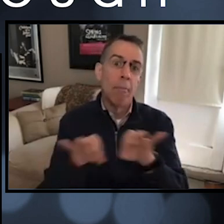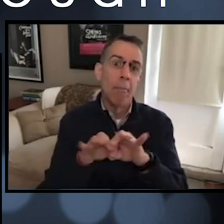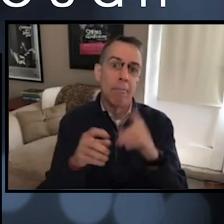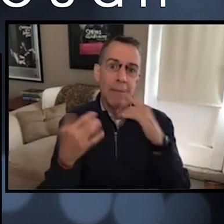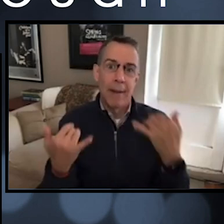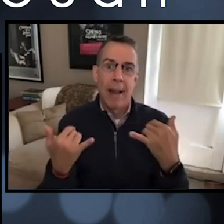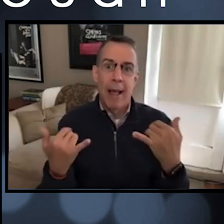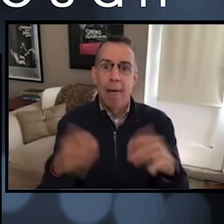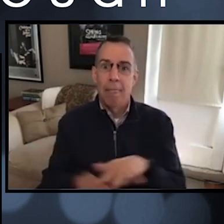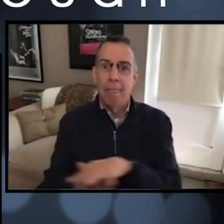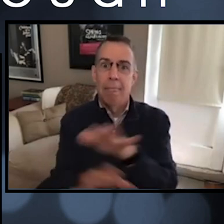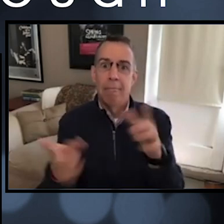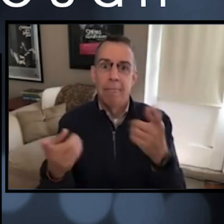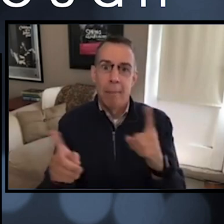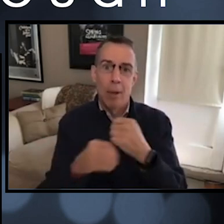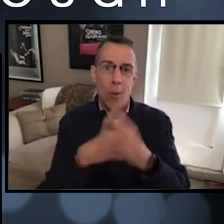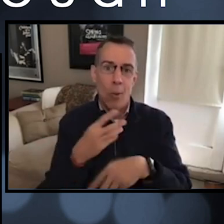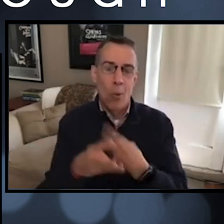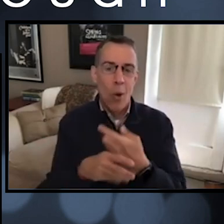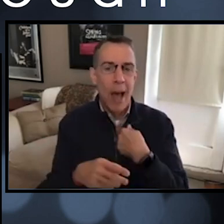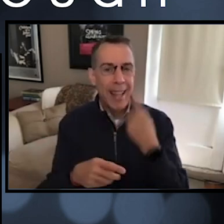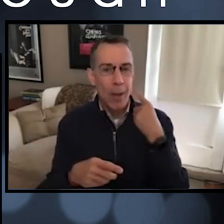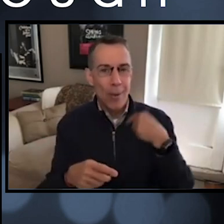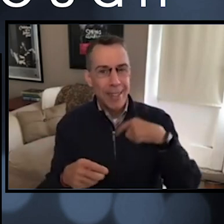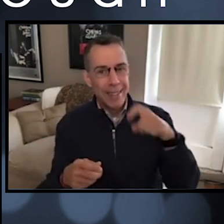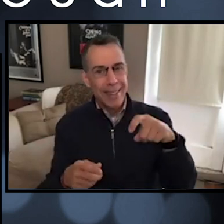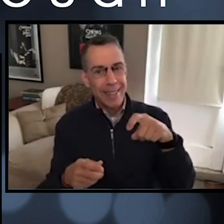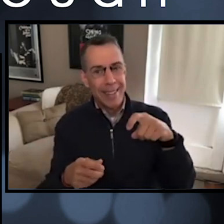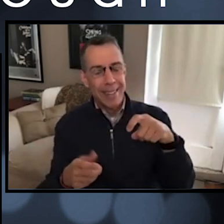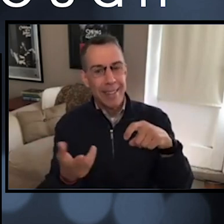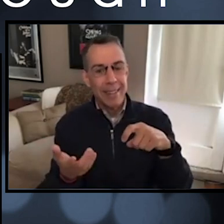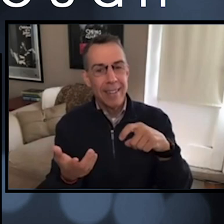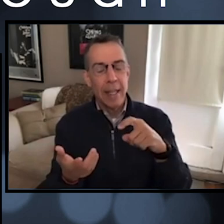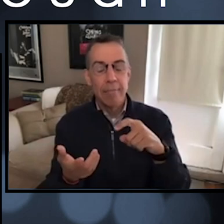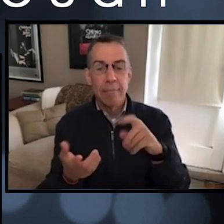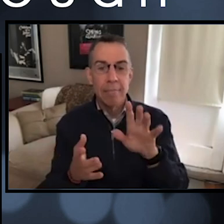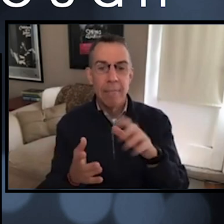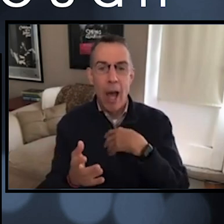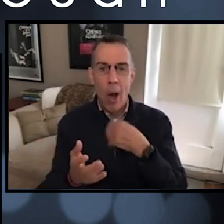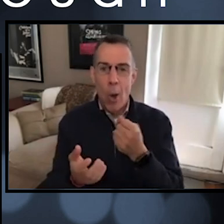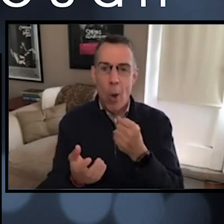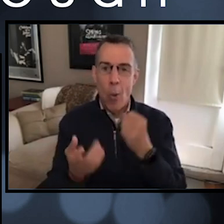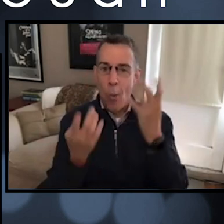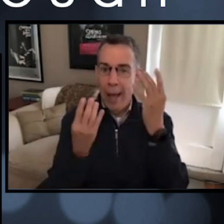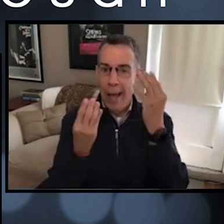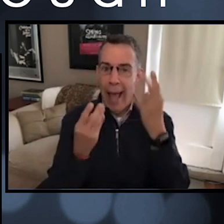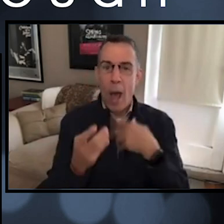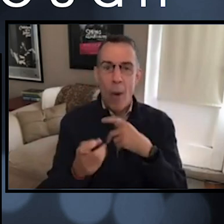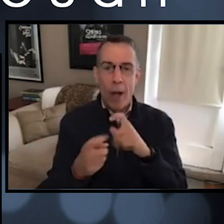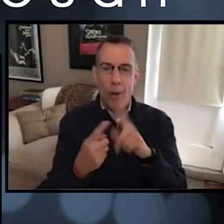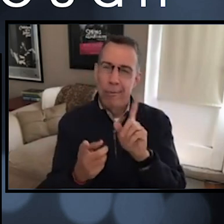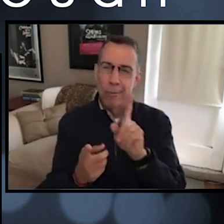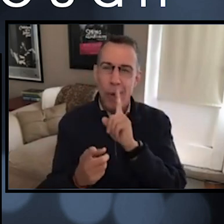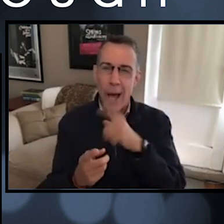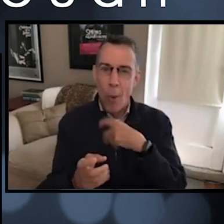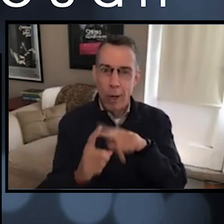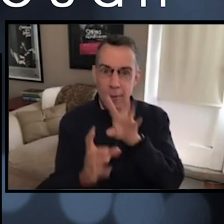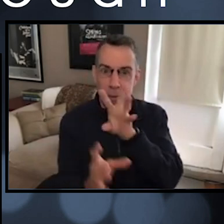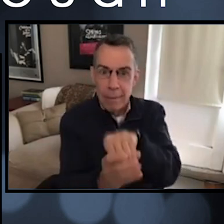We want that moment. I think maybe there's something in it and I'll just hold off on my thoughts because I want to get into this great panel, but there